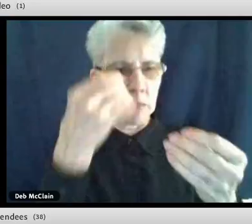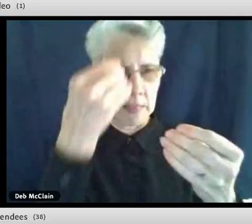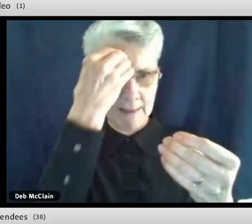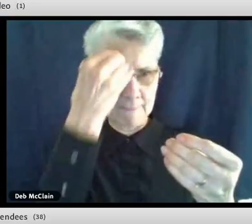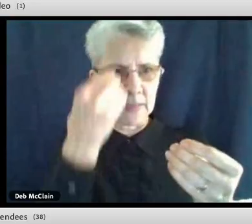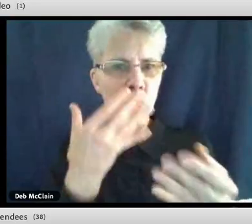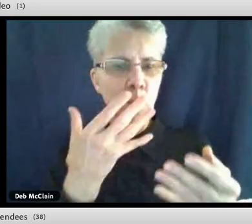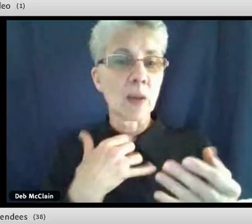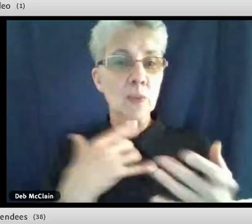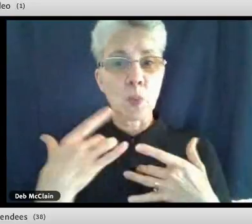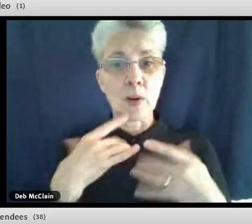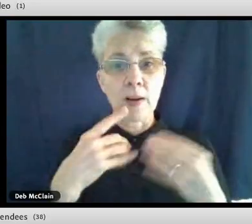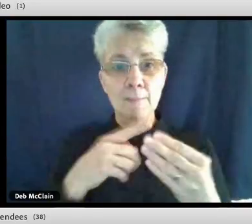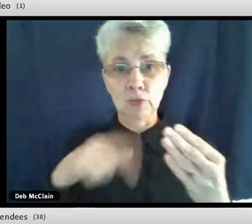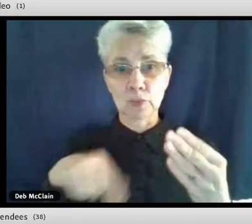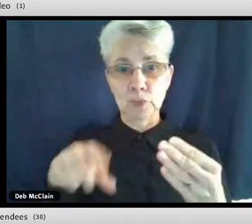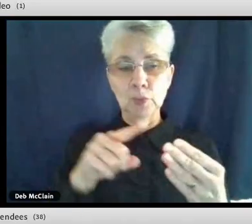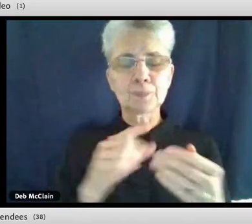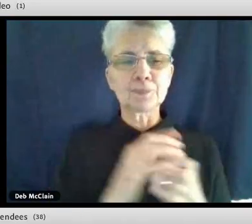because I was worried about you guys.